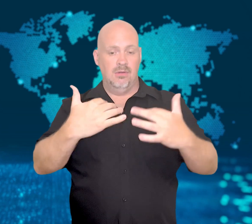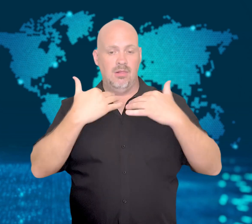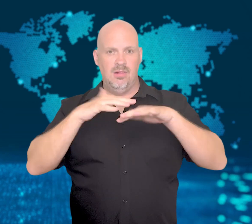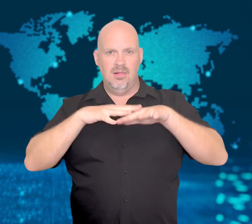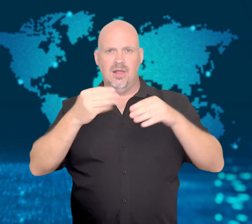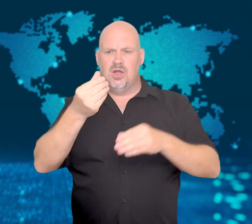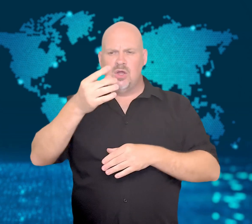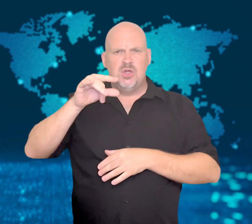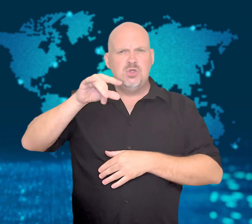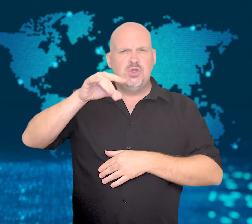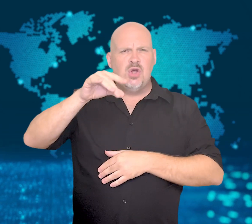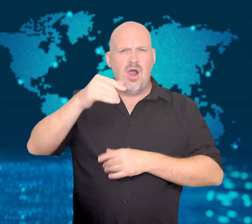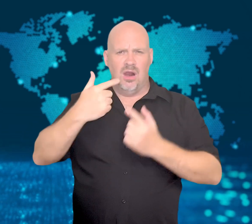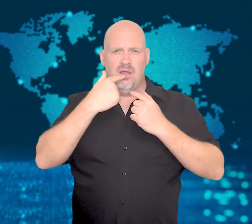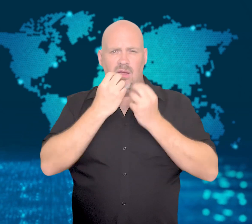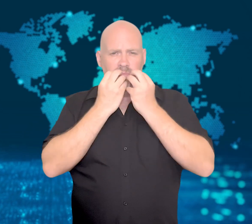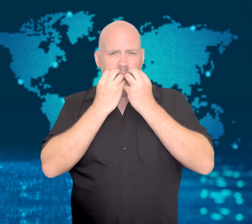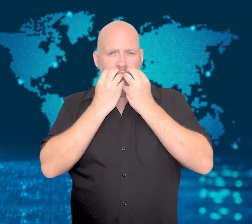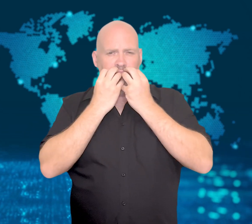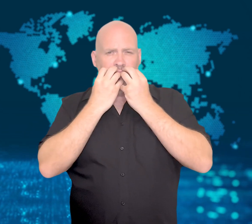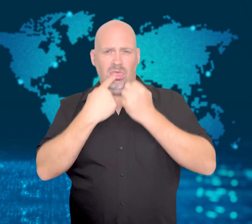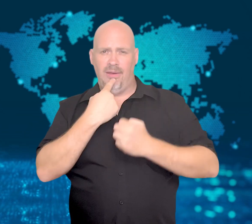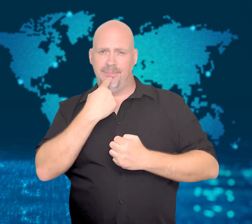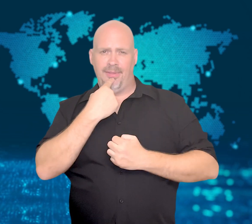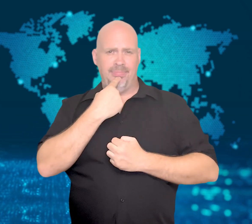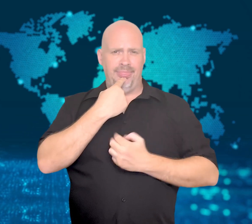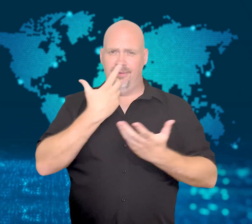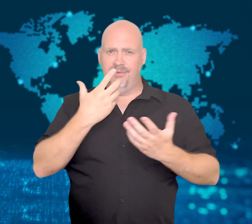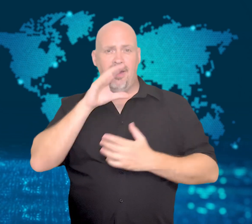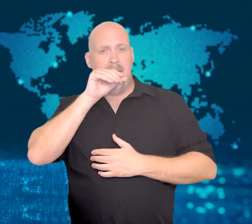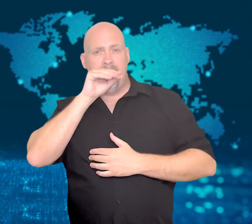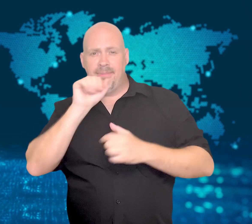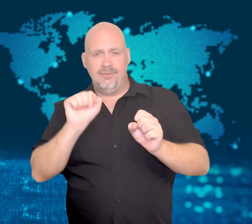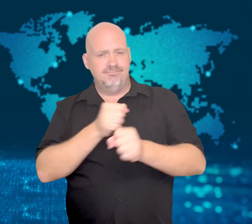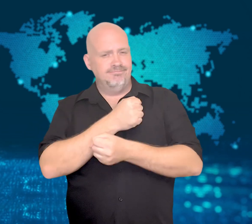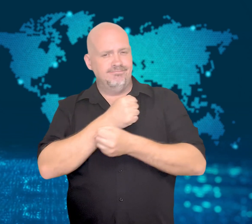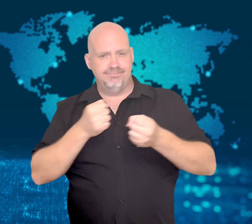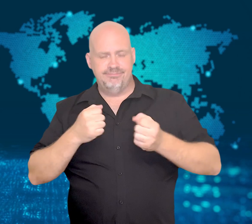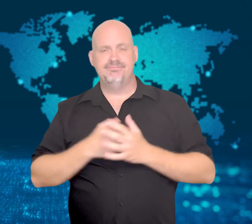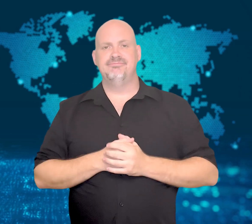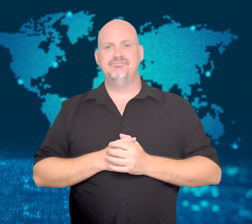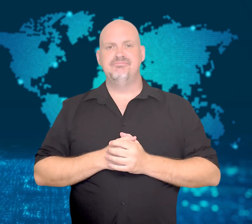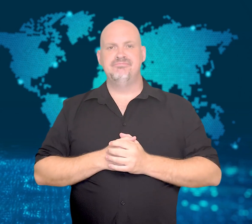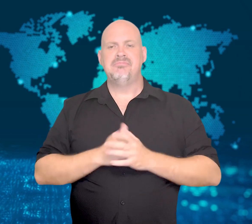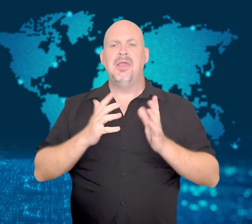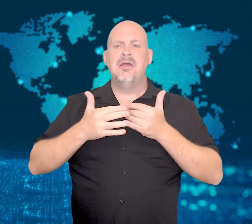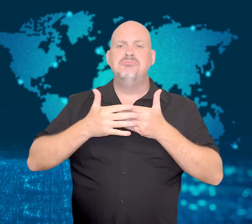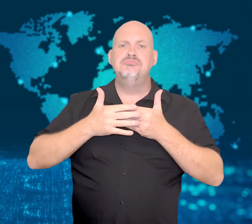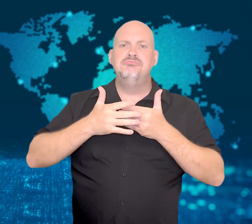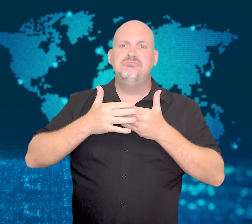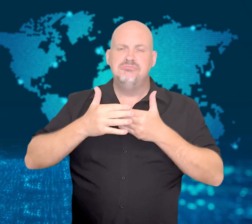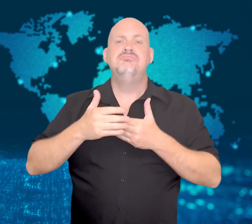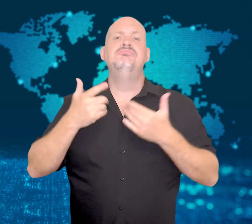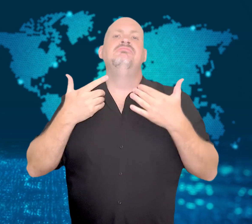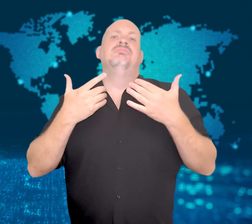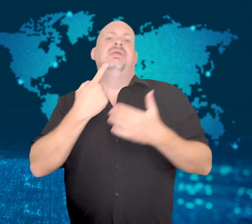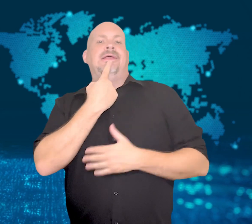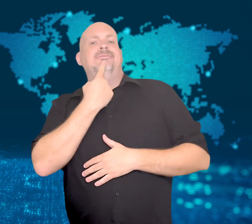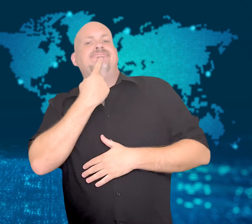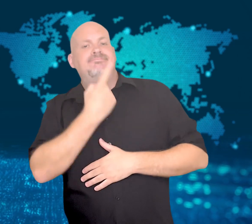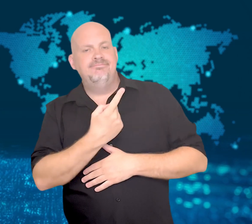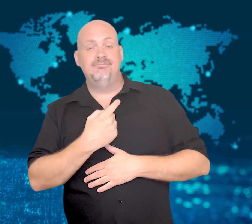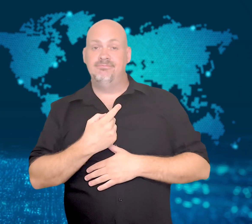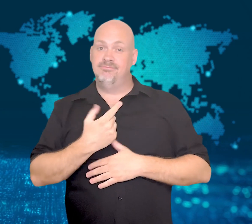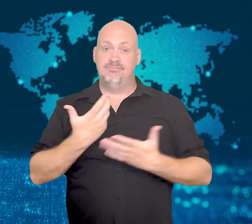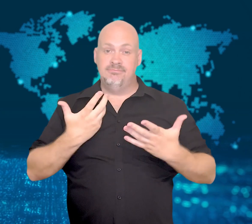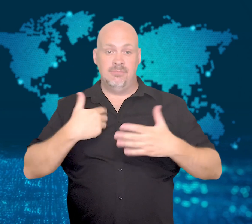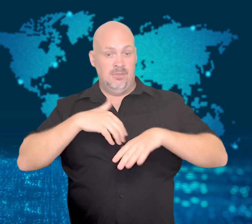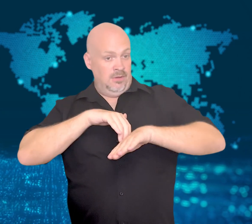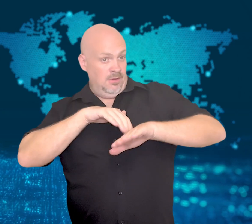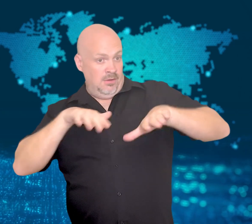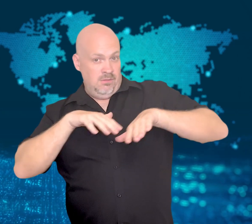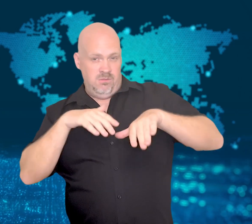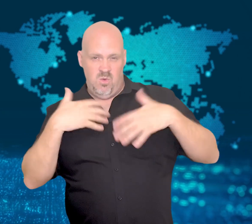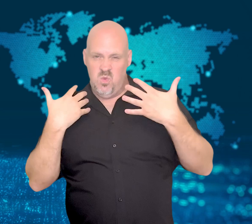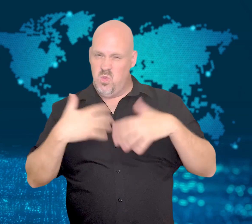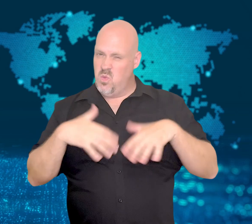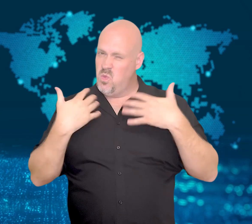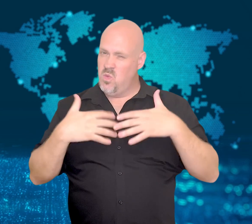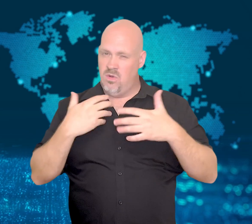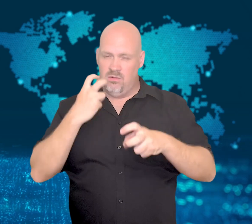Later Rush said the brutal challenge was "the hardest thing" he has completed,